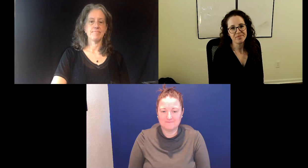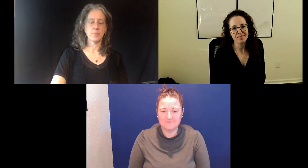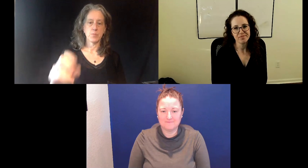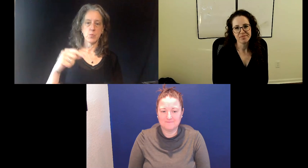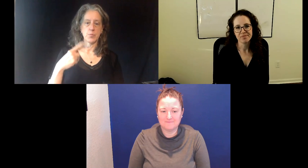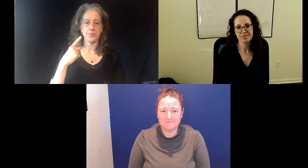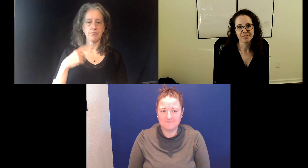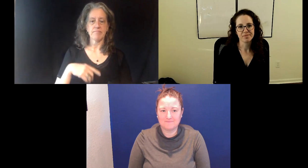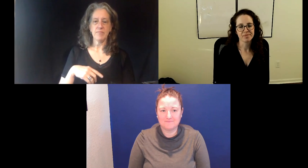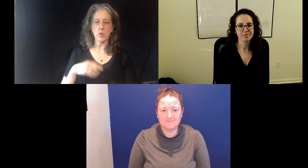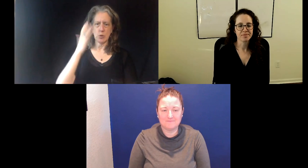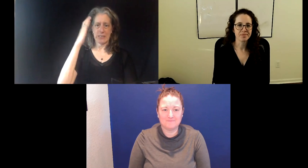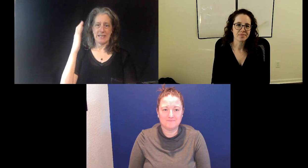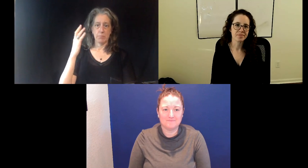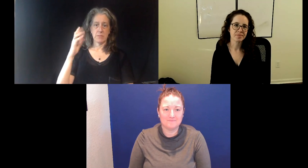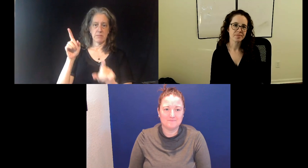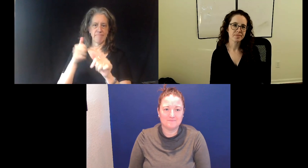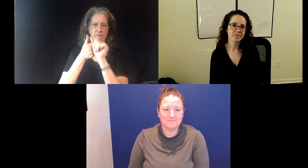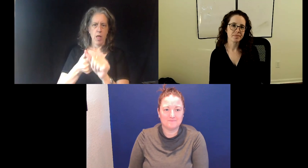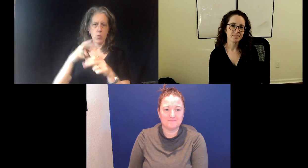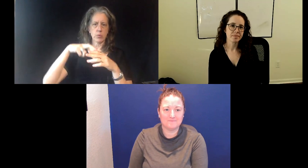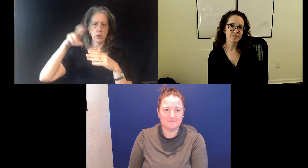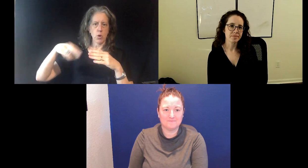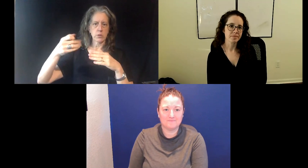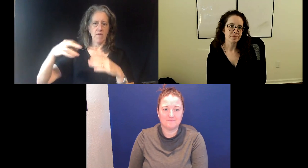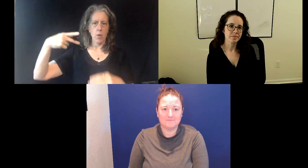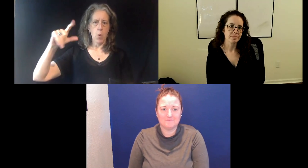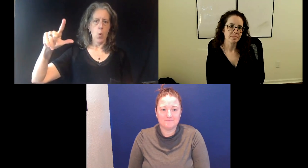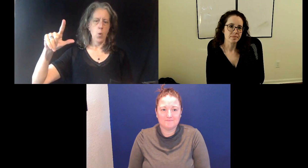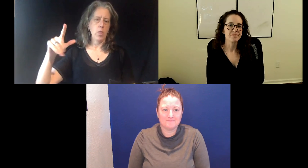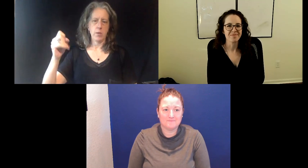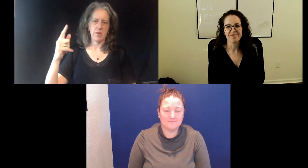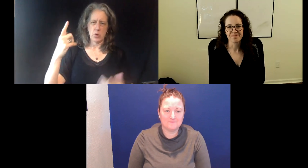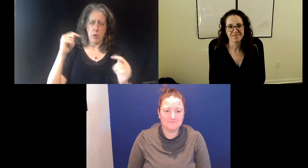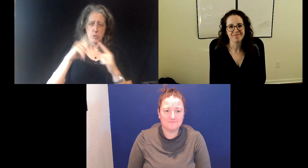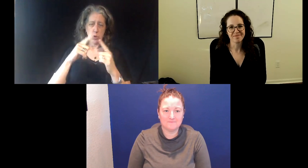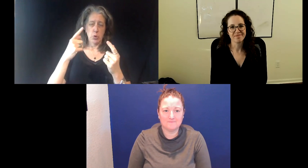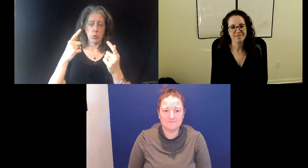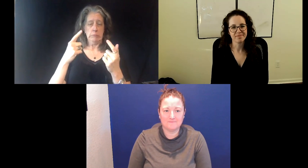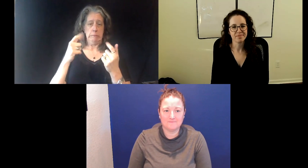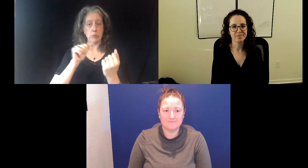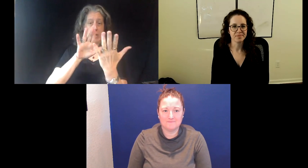teaching with kids well it seems like you know we're actually following the results of the poll